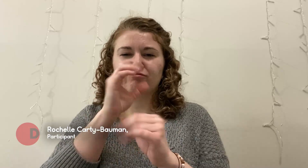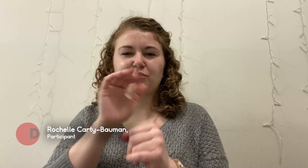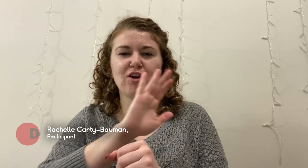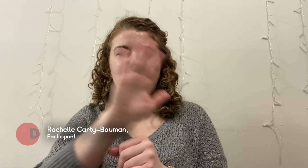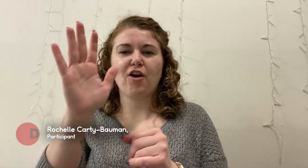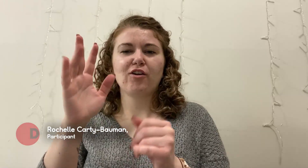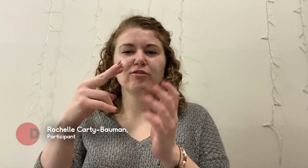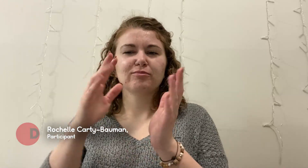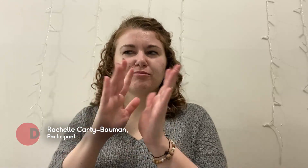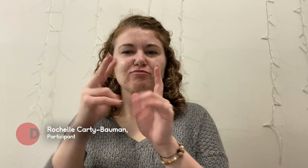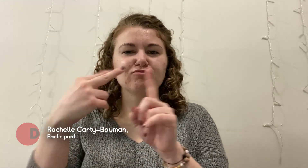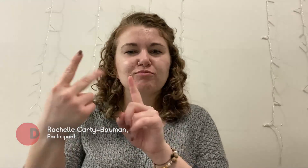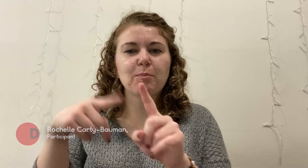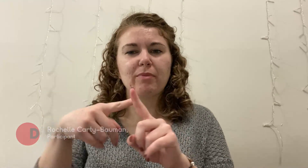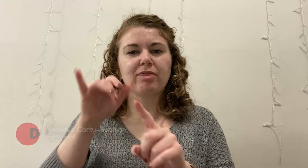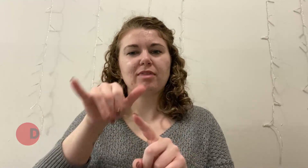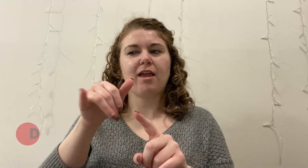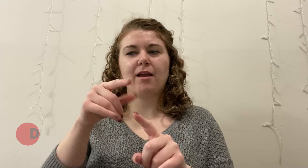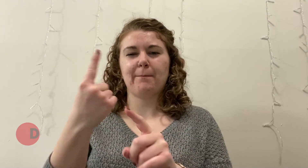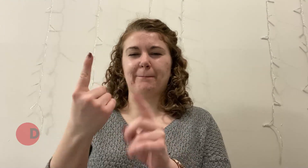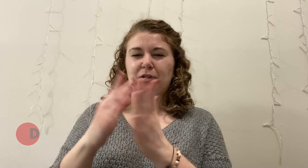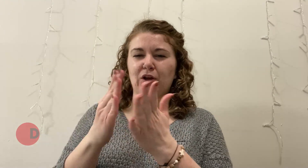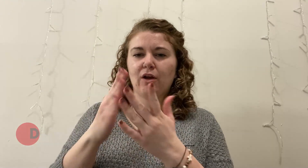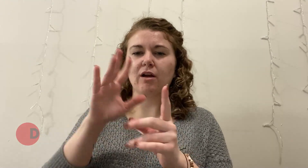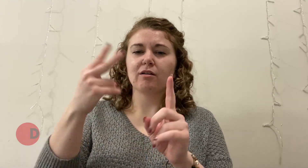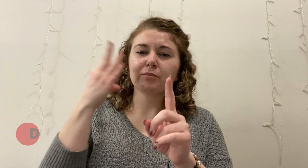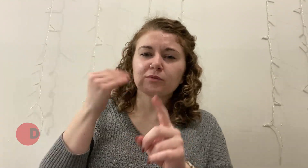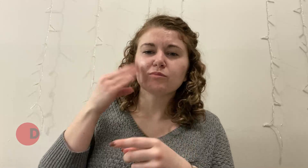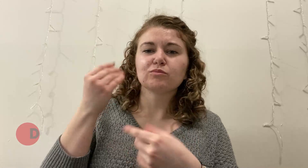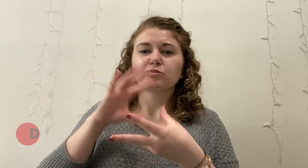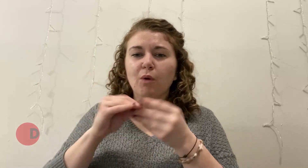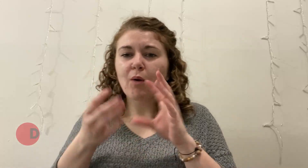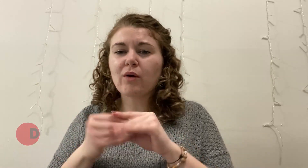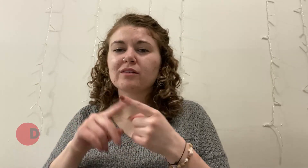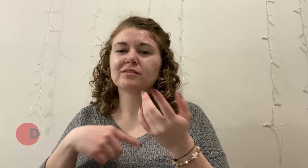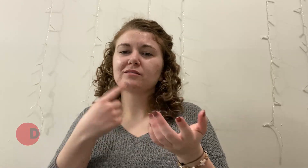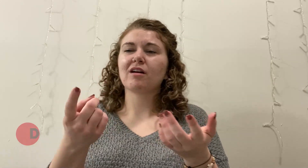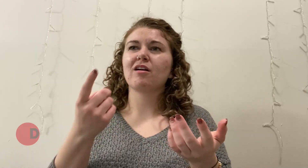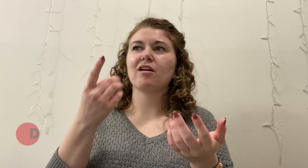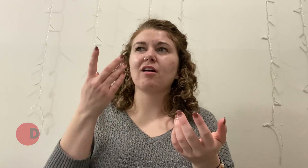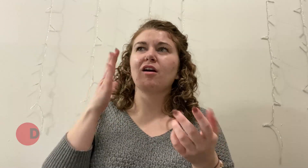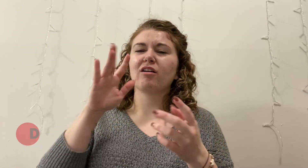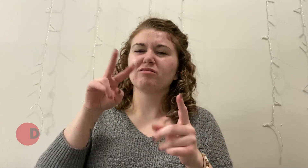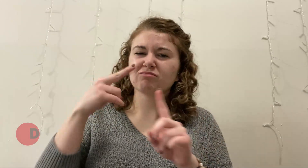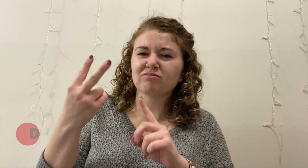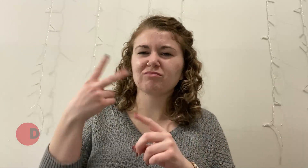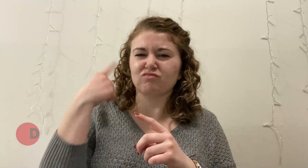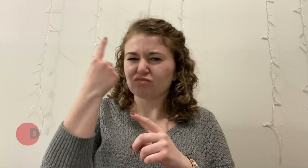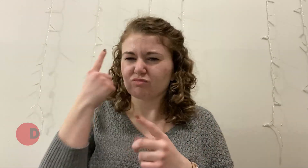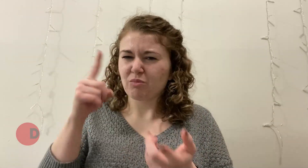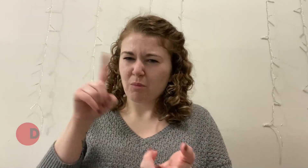I am always fascinated with their perspectives on the same book... their experiences and stories, their insights,